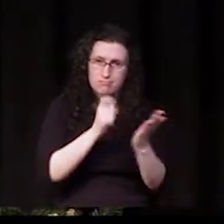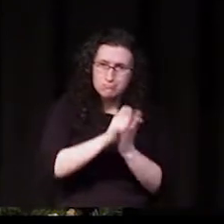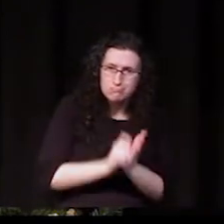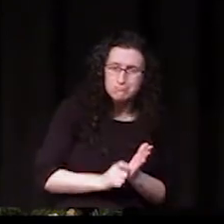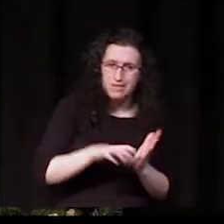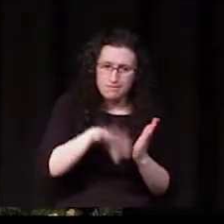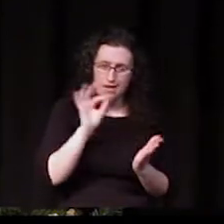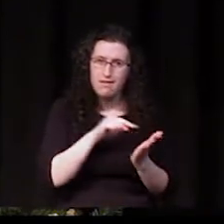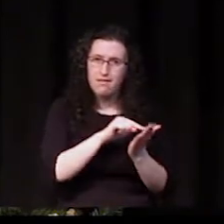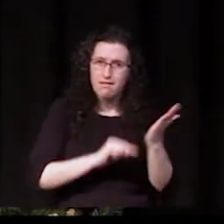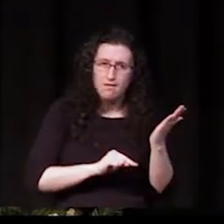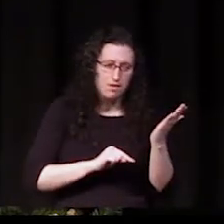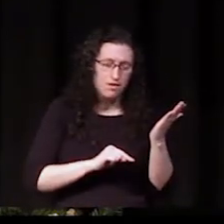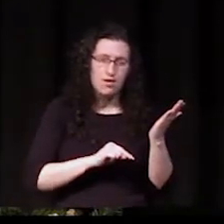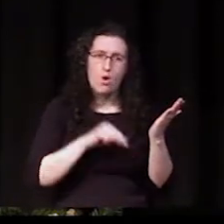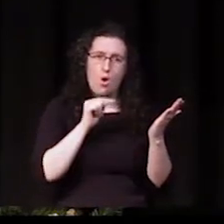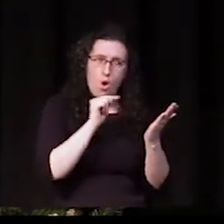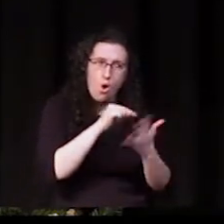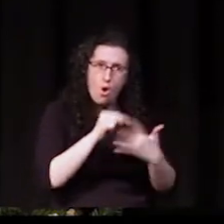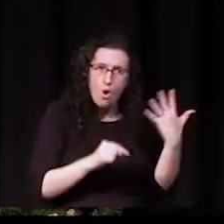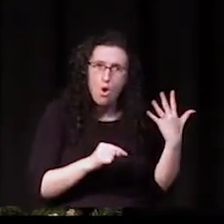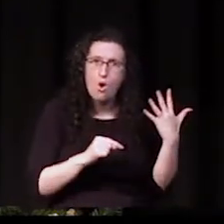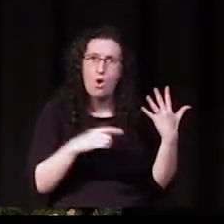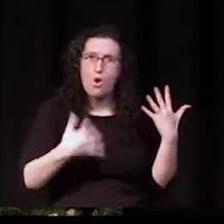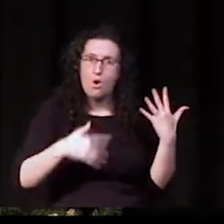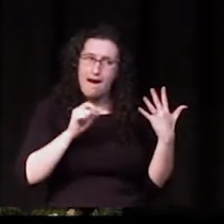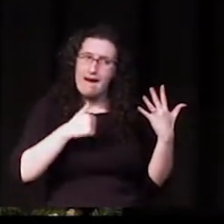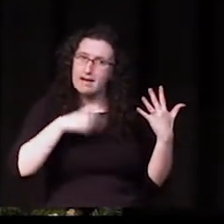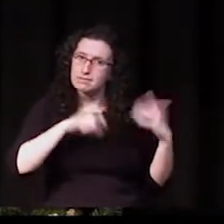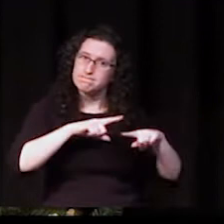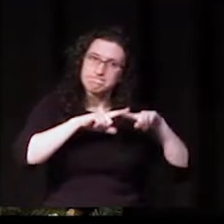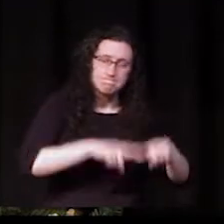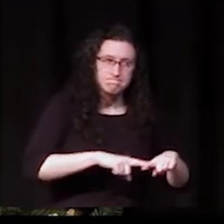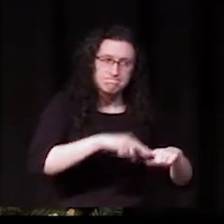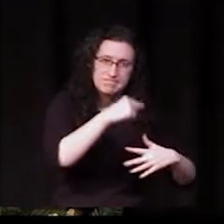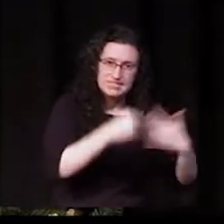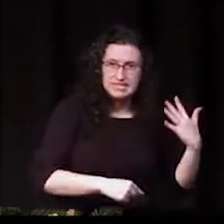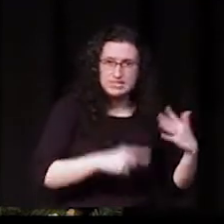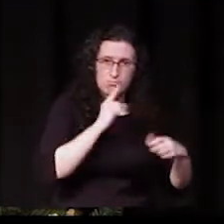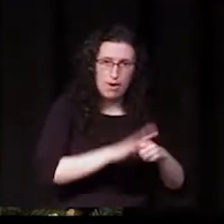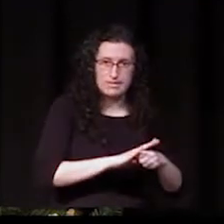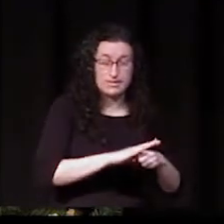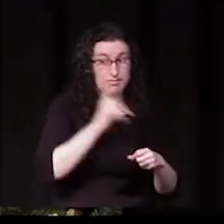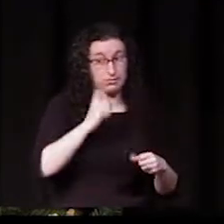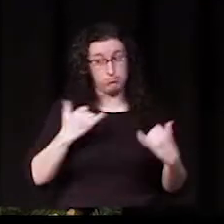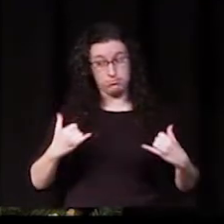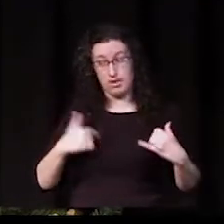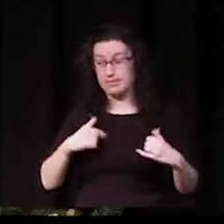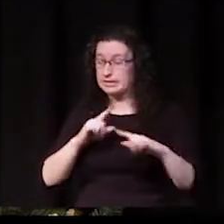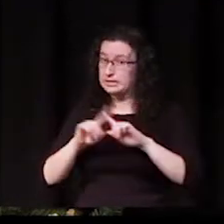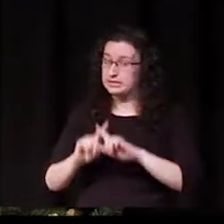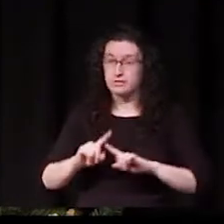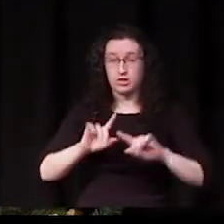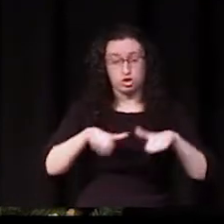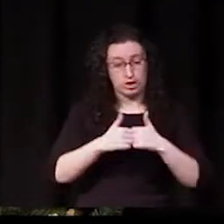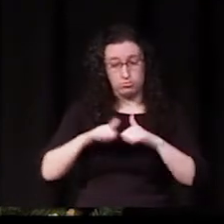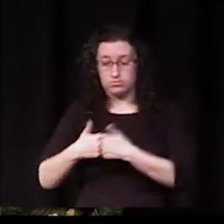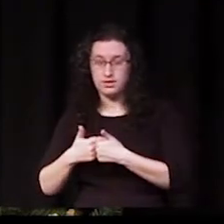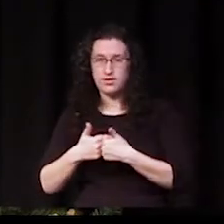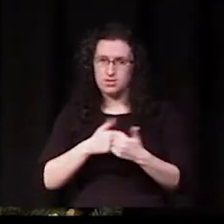as the ones that you need to anchor to in these days and times, because of the challenges that you are facing.